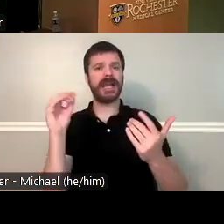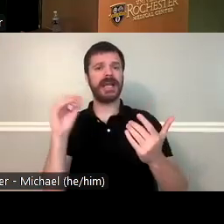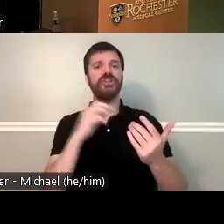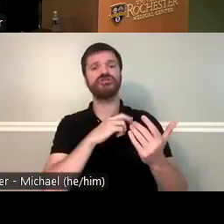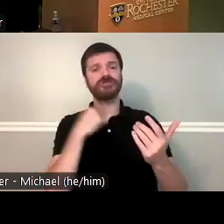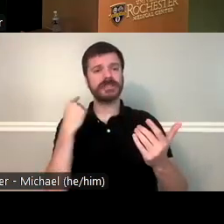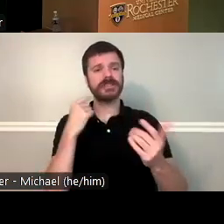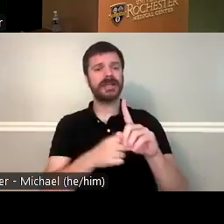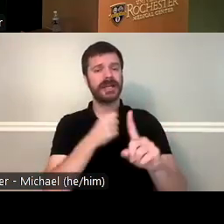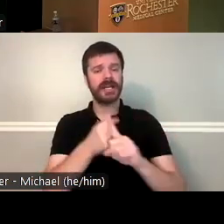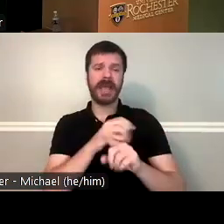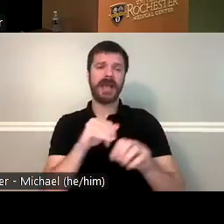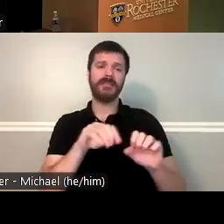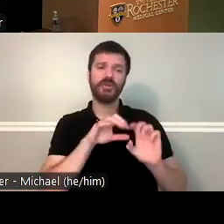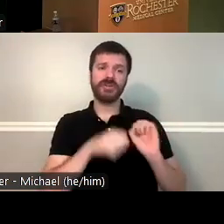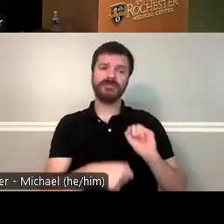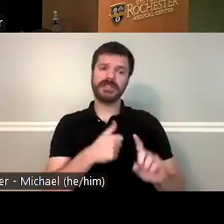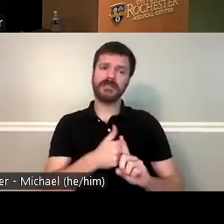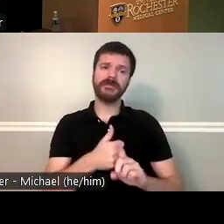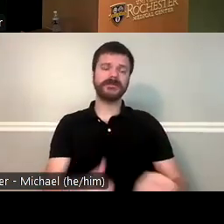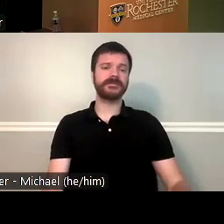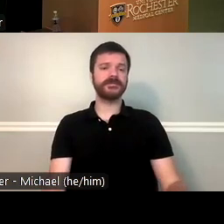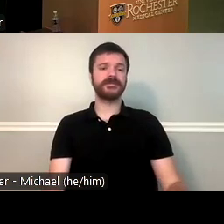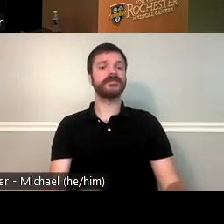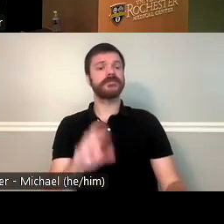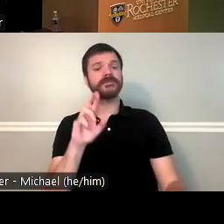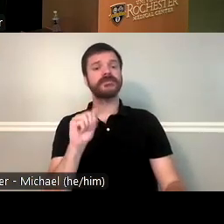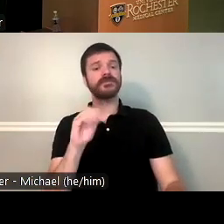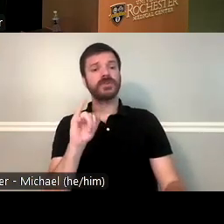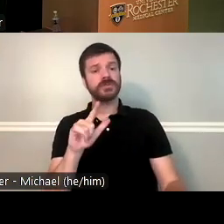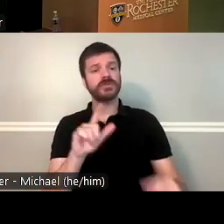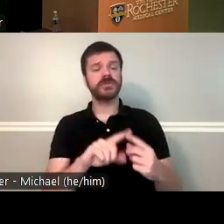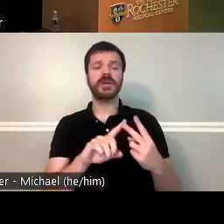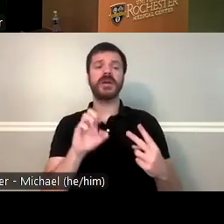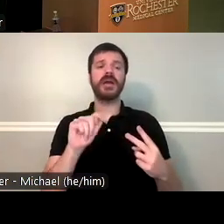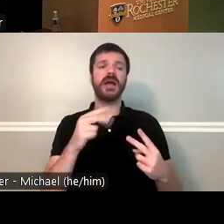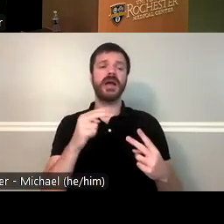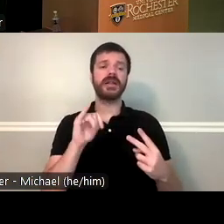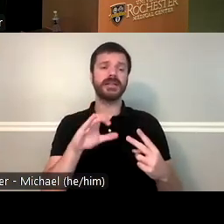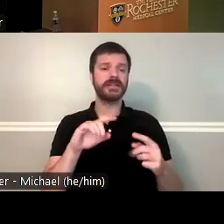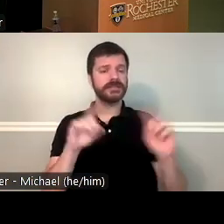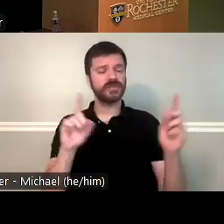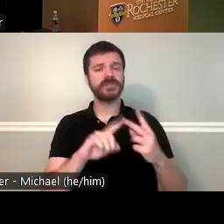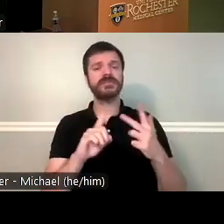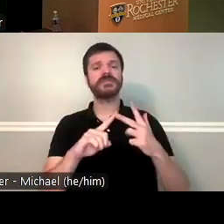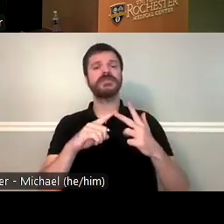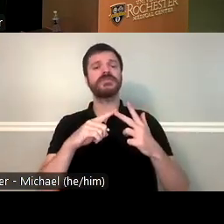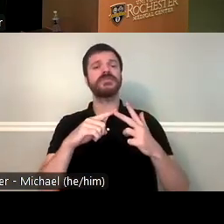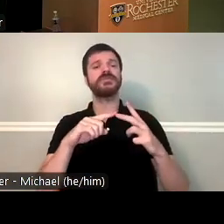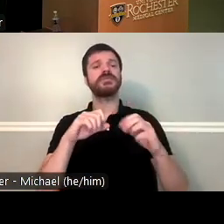bereavement itself um with race racial and ethnic differences social class and marginalized groups